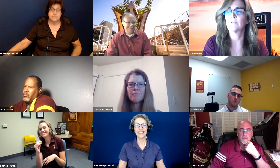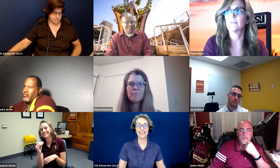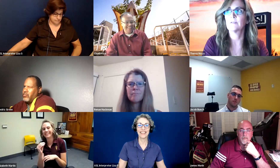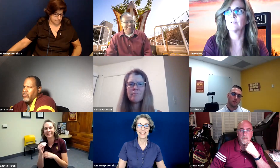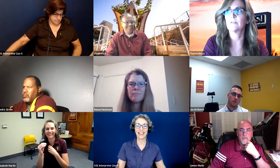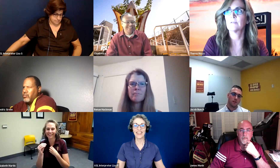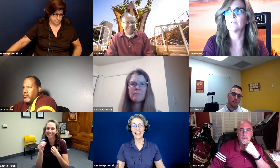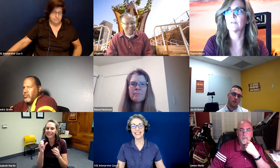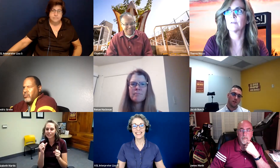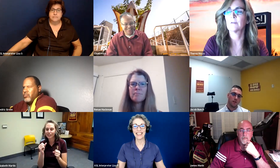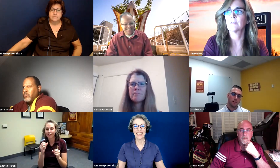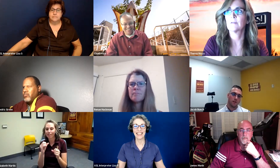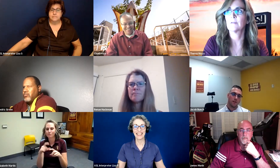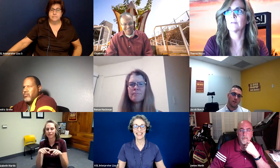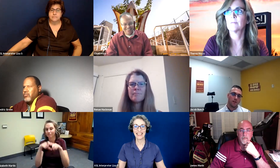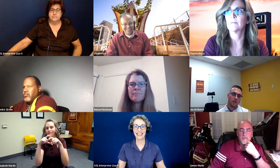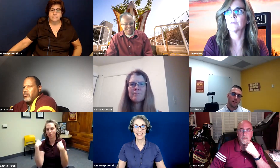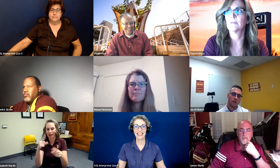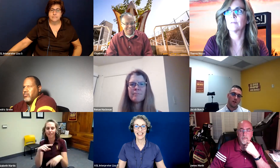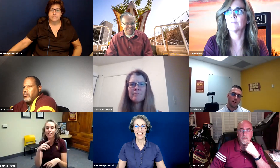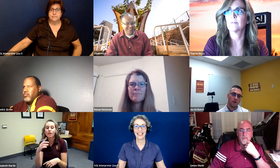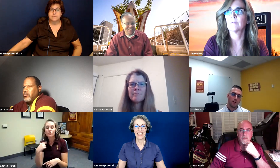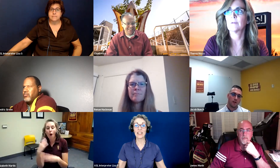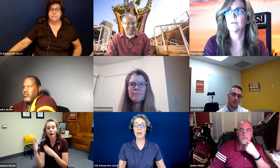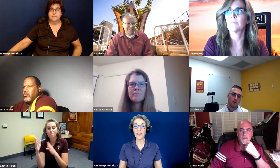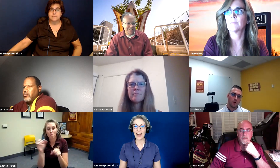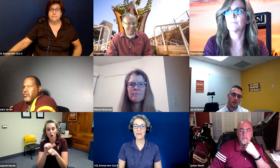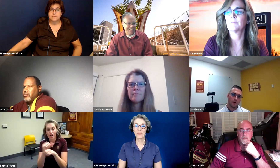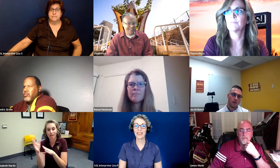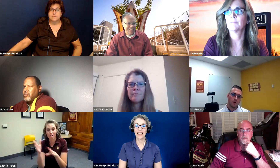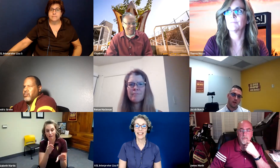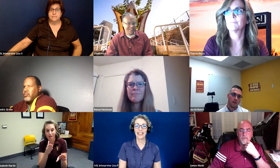Gotcha. Okay. It's been awhile.